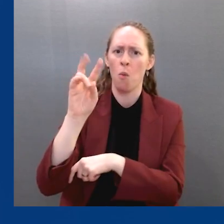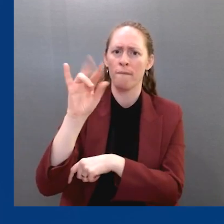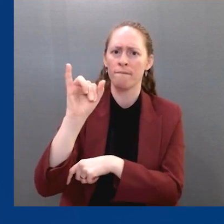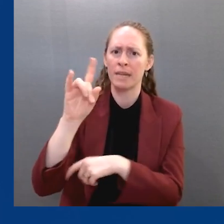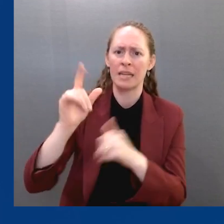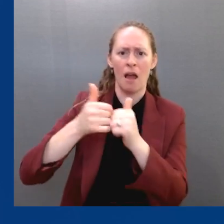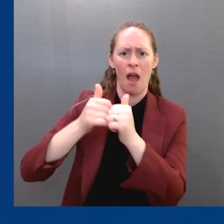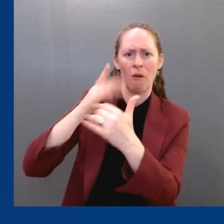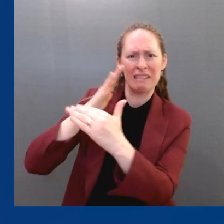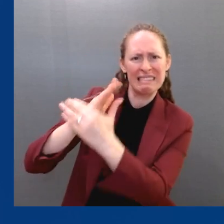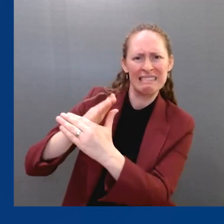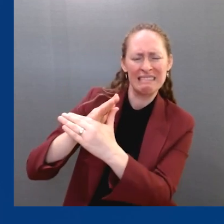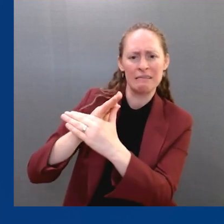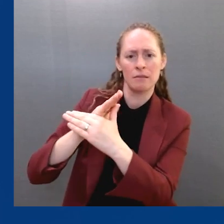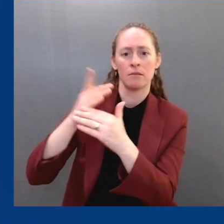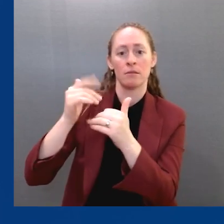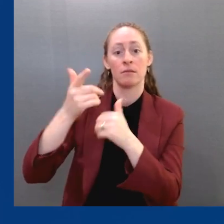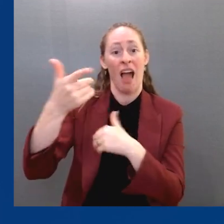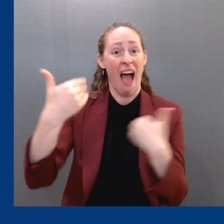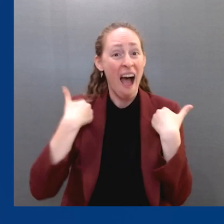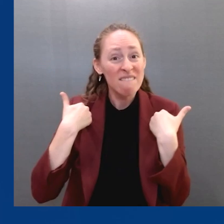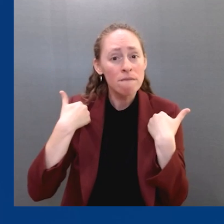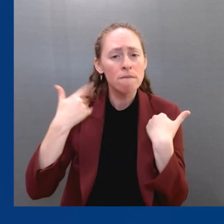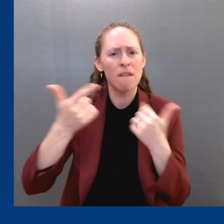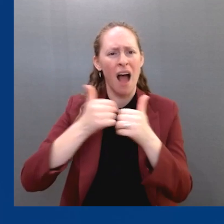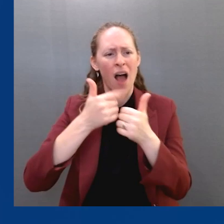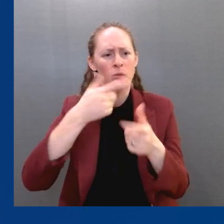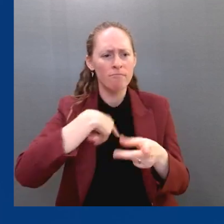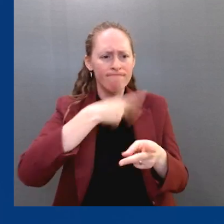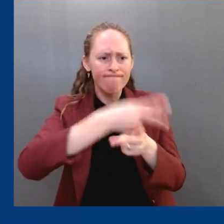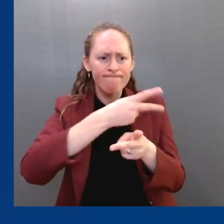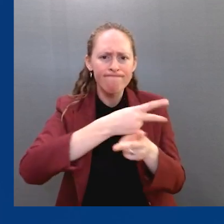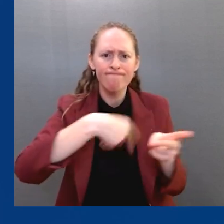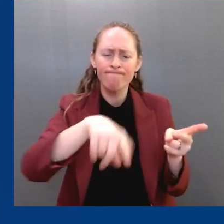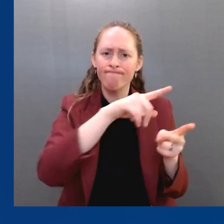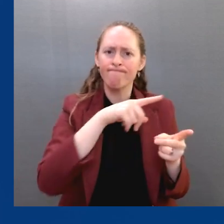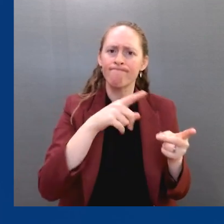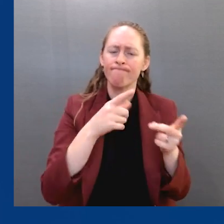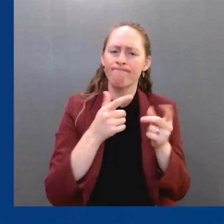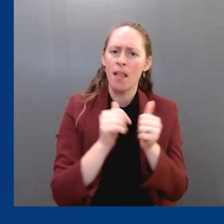How do we take better care of people with long COVID, both clinically? How do we address their other needs?